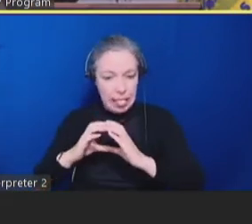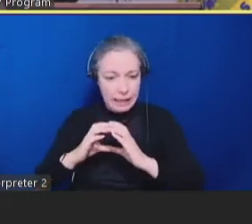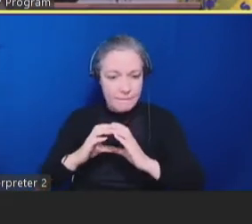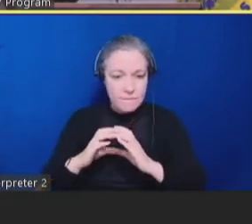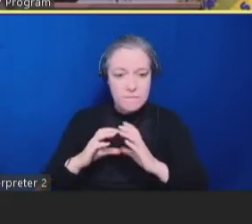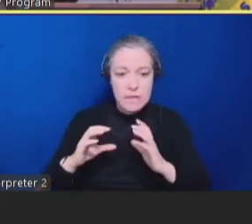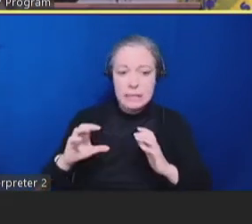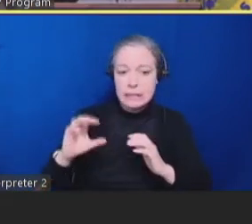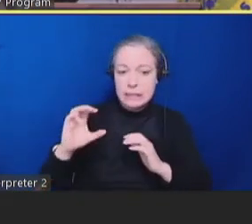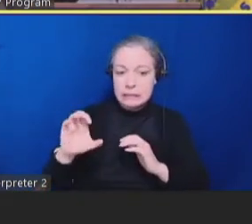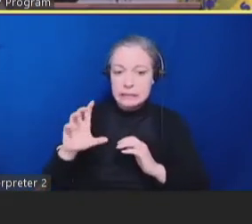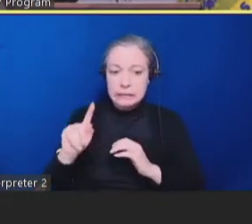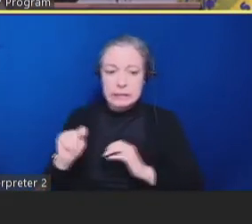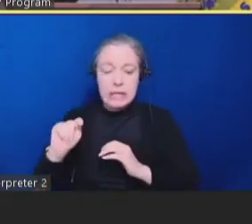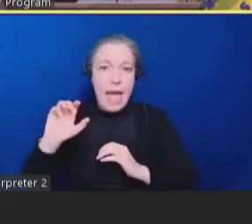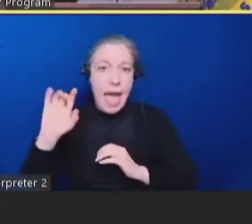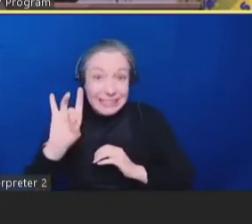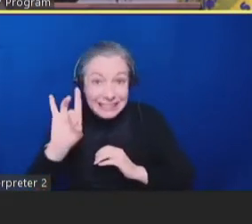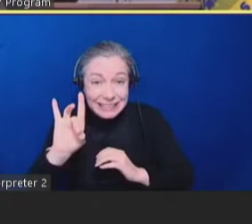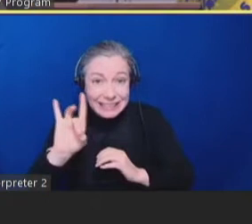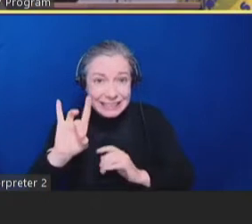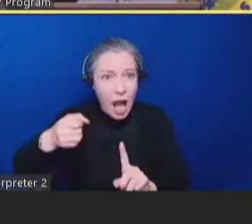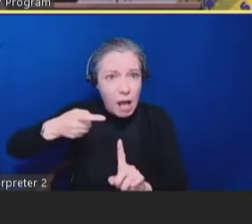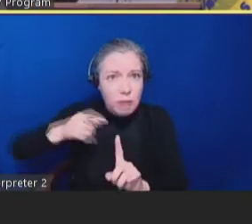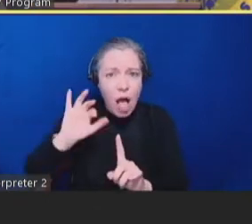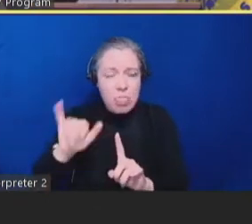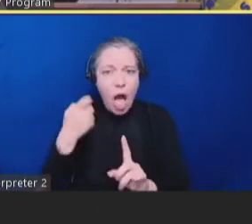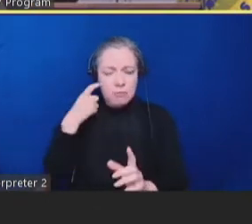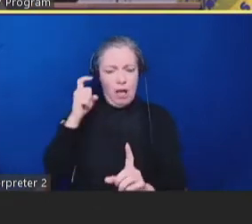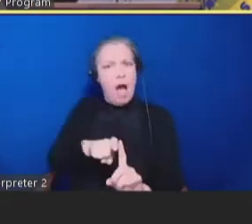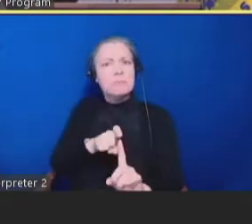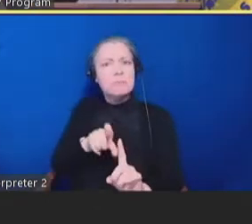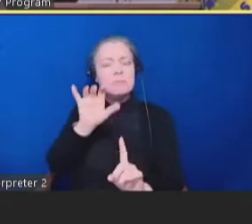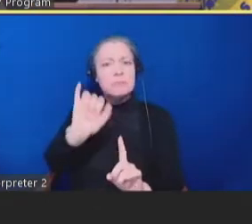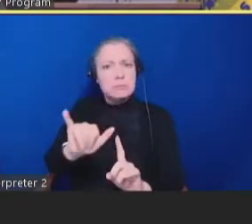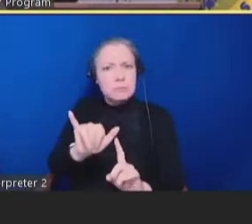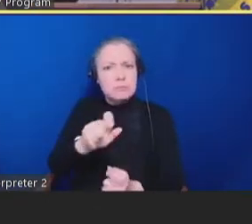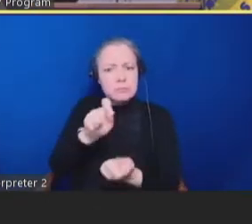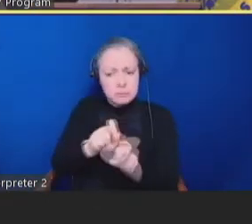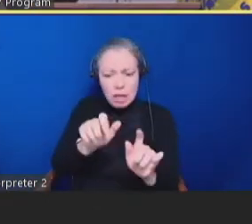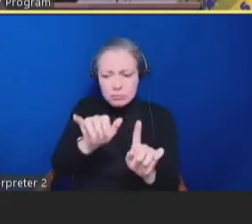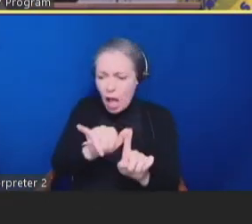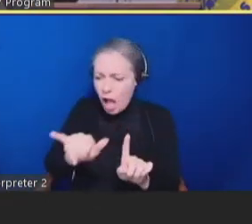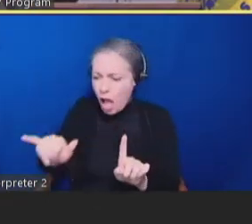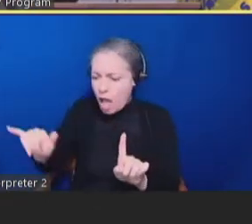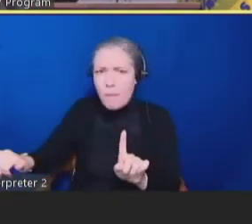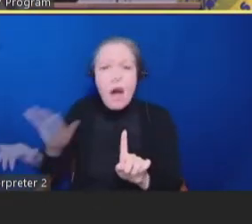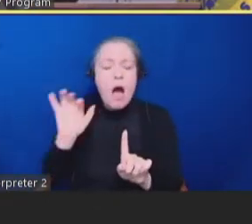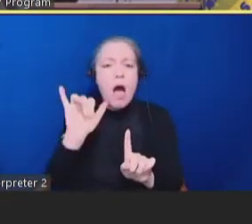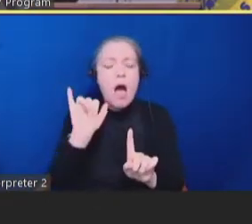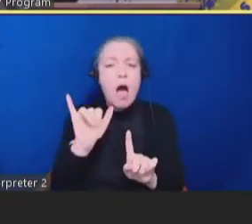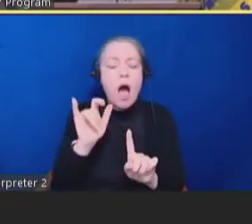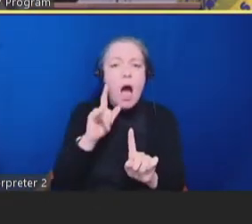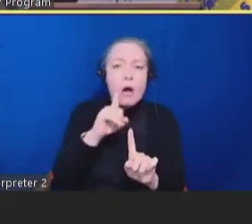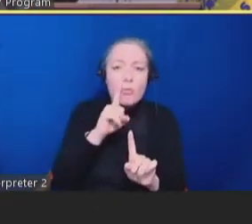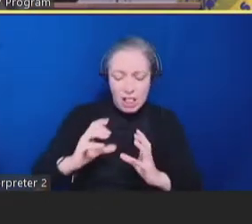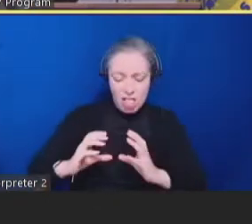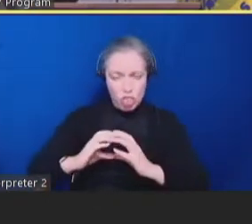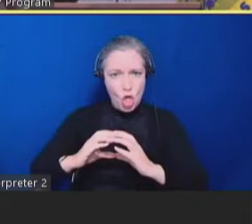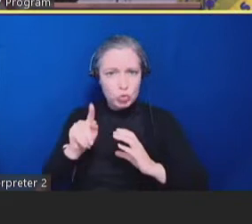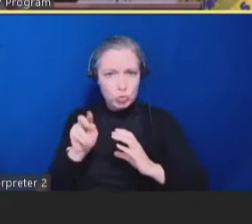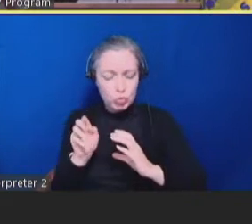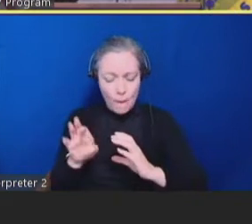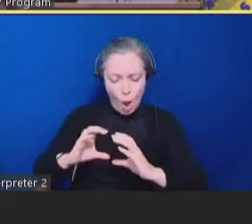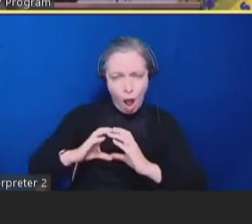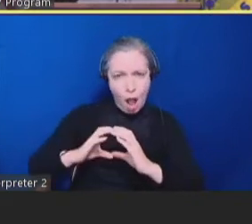observation is not only were their tumors enriched in activated T cells. We could identify the exact